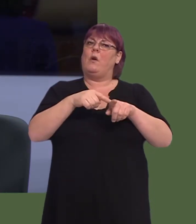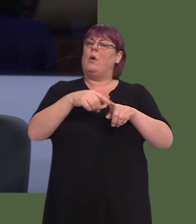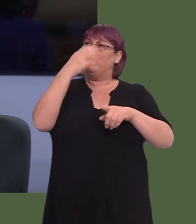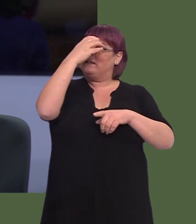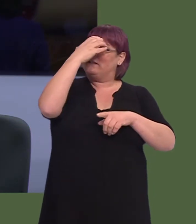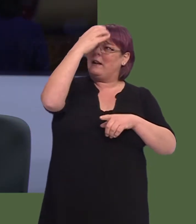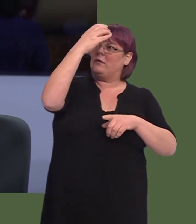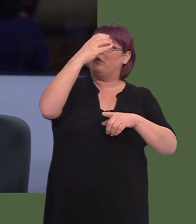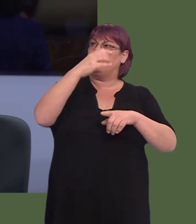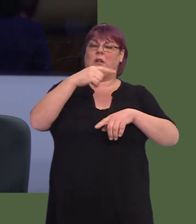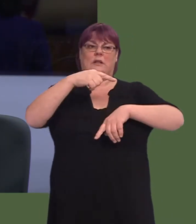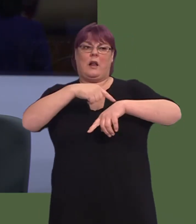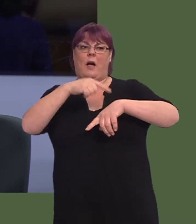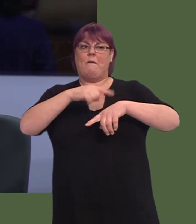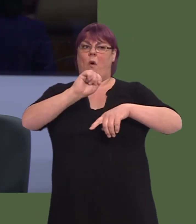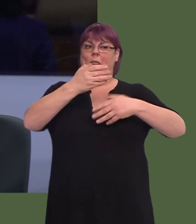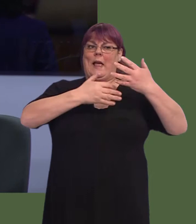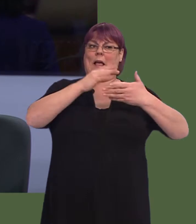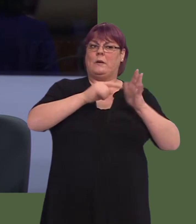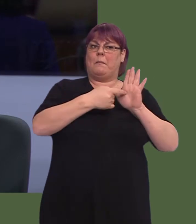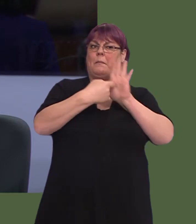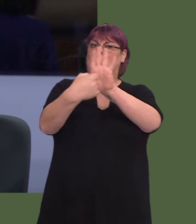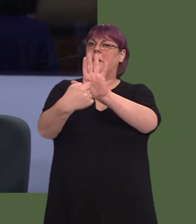accounts, and 174 submitted incomplete returns.